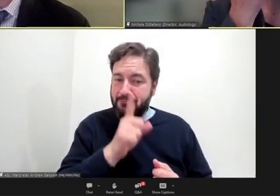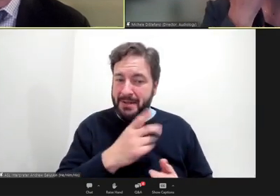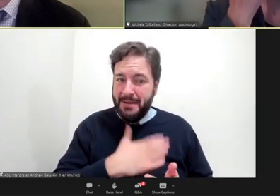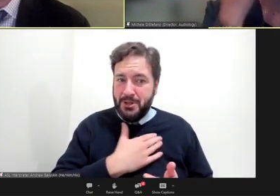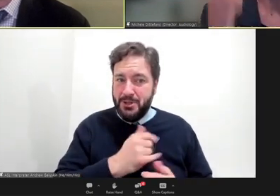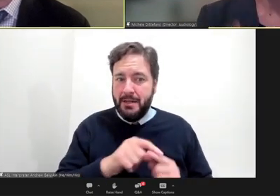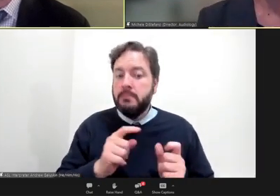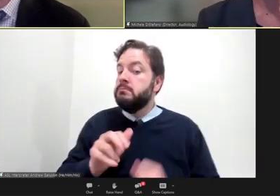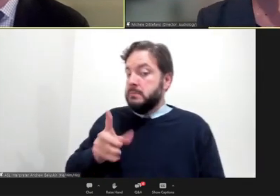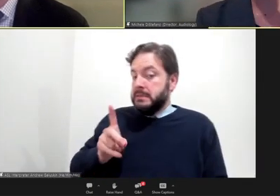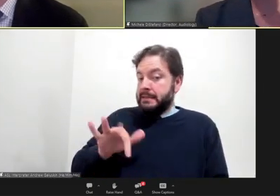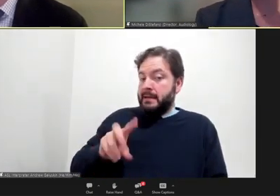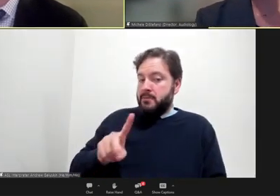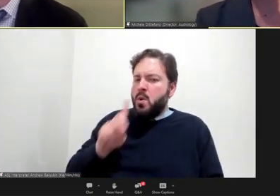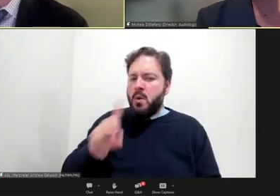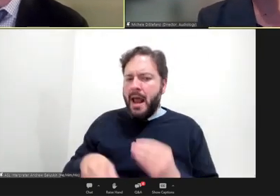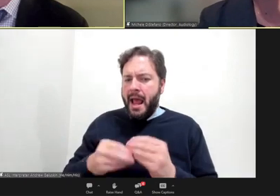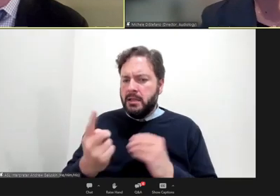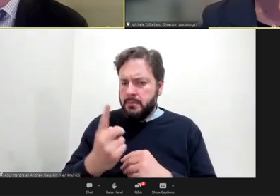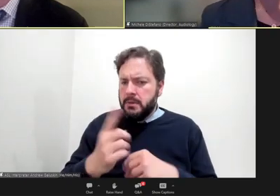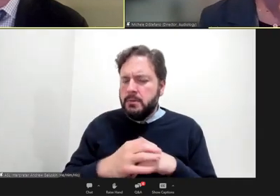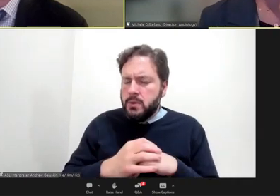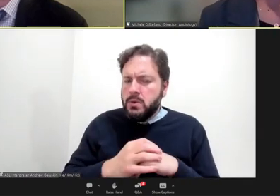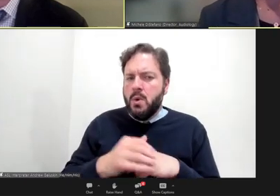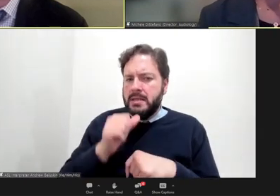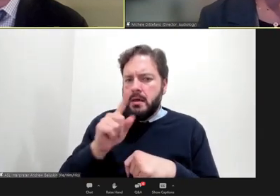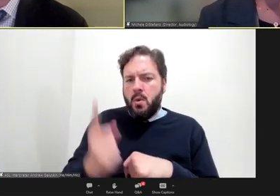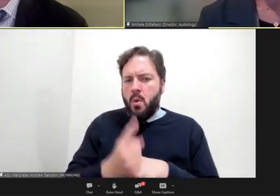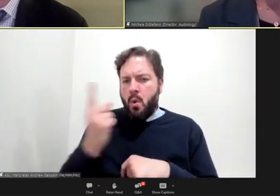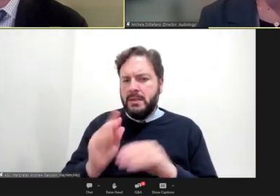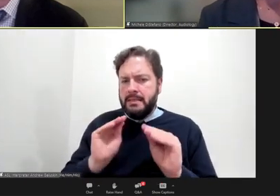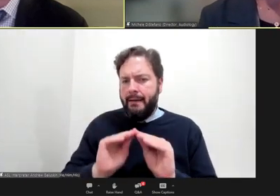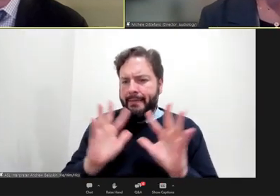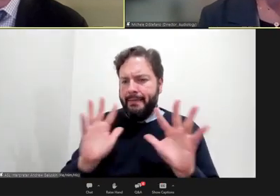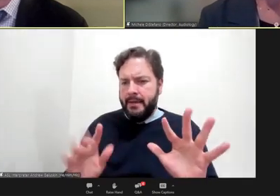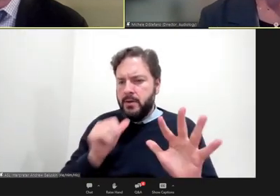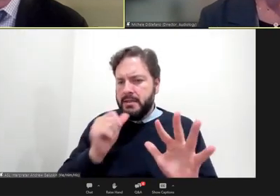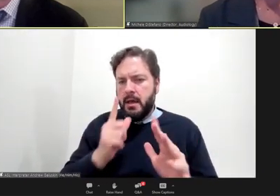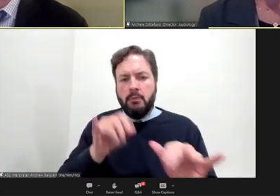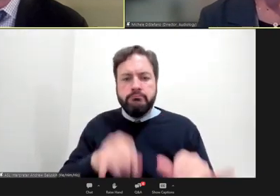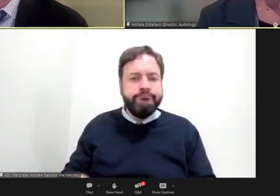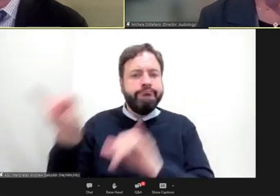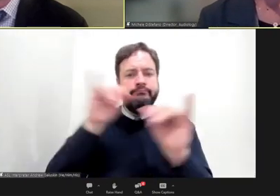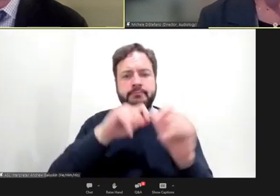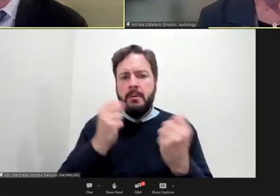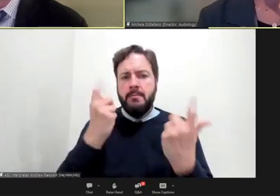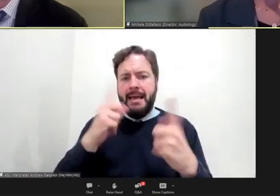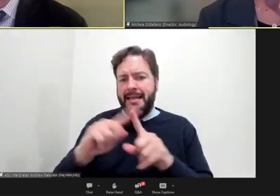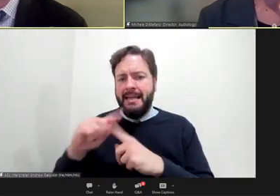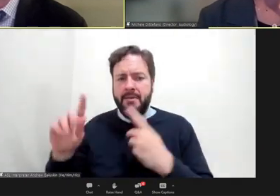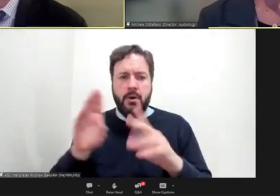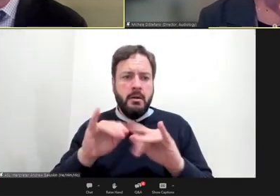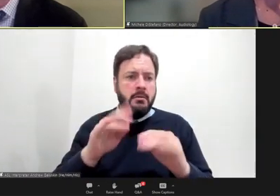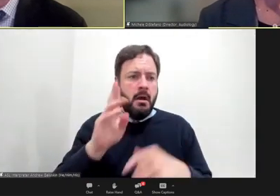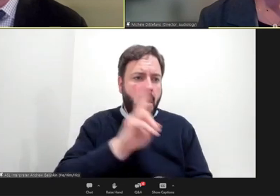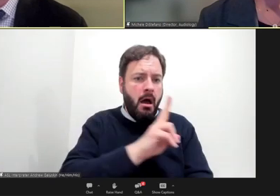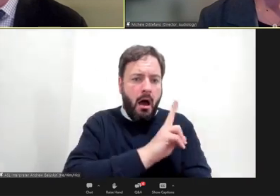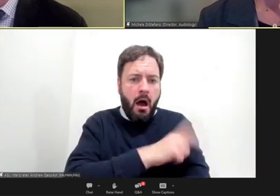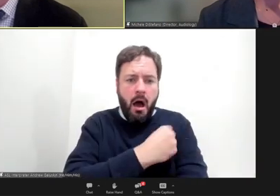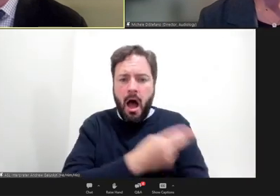If you don't mind, I'll add one thing to that. Which is that: It's not always so clear it's not universal, unfortunately. Different hospital systems have different models for this.